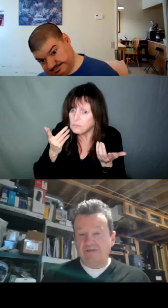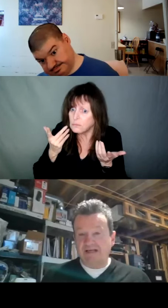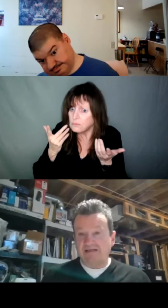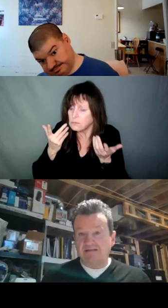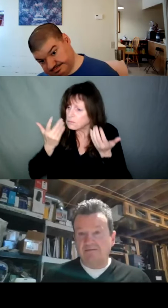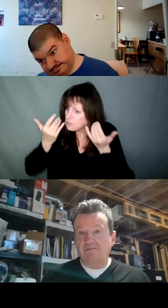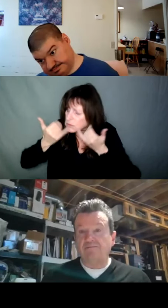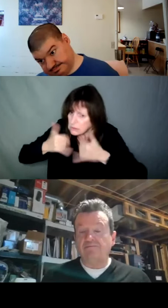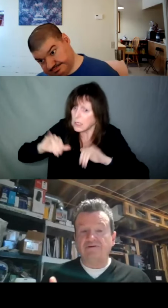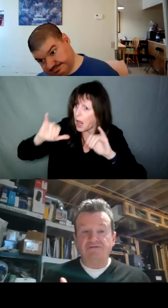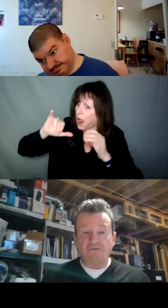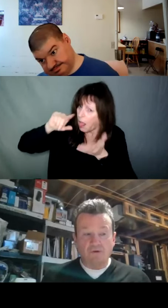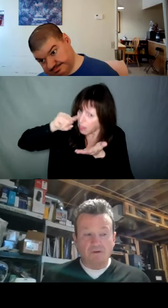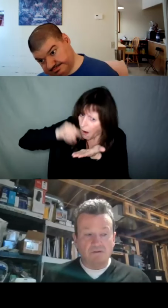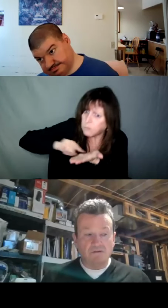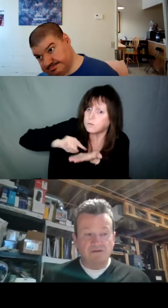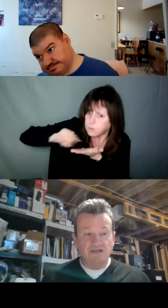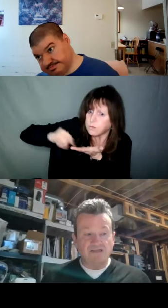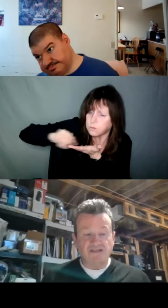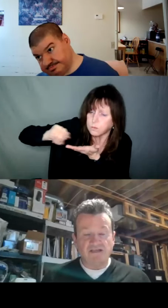Vaccine efficacy, how well it works is still under